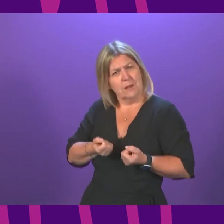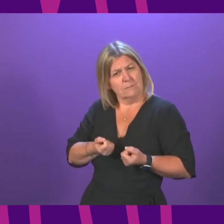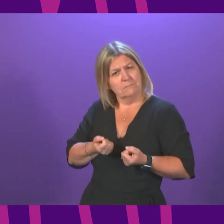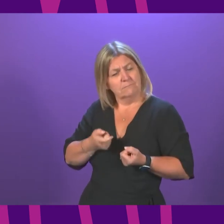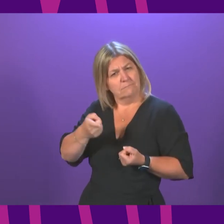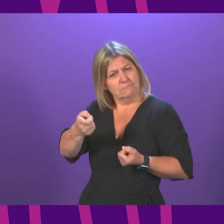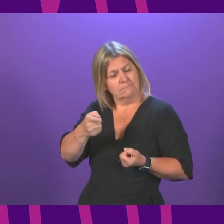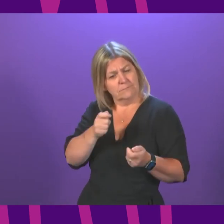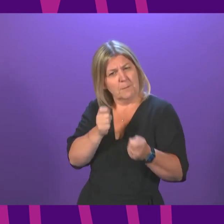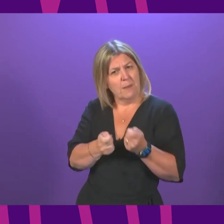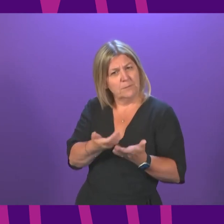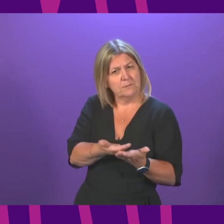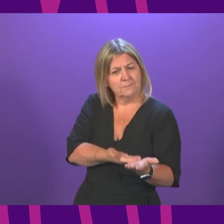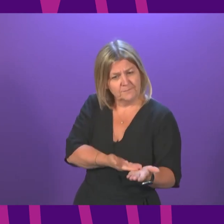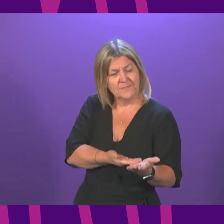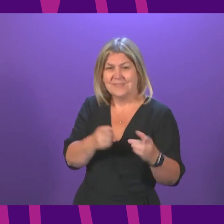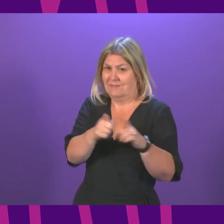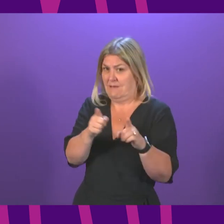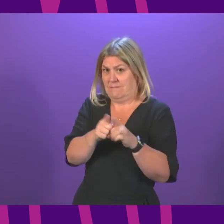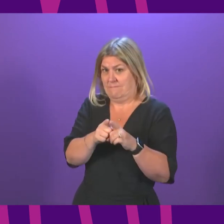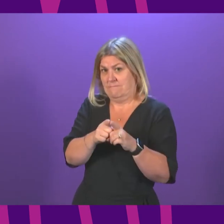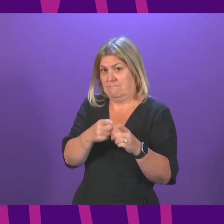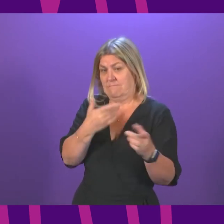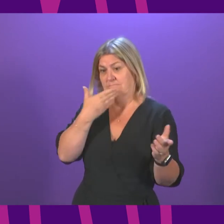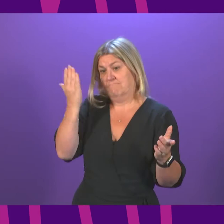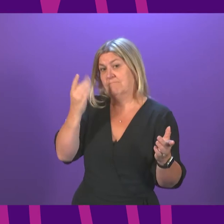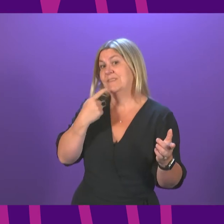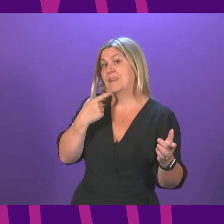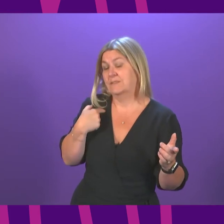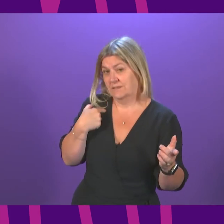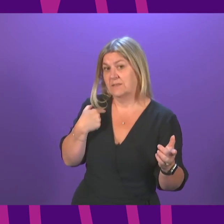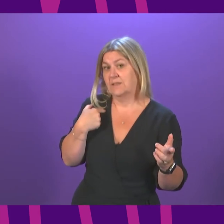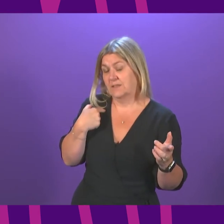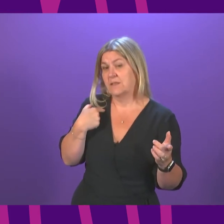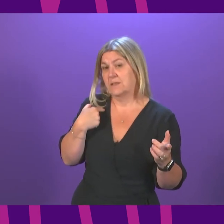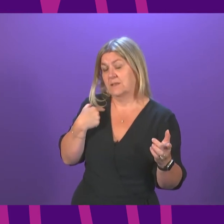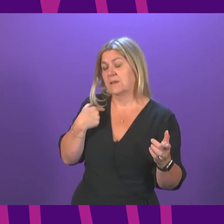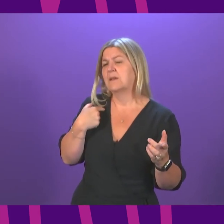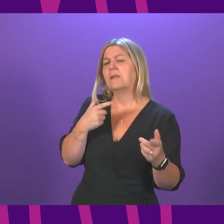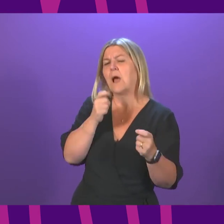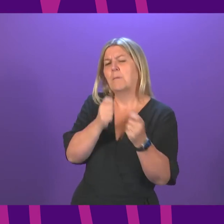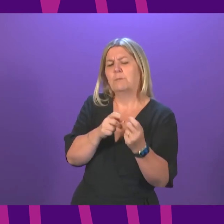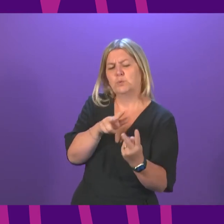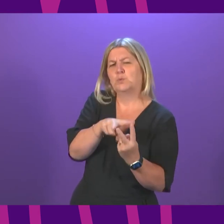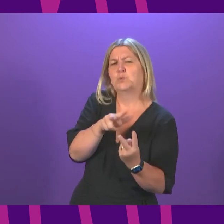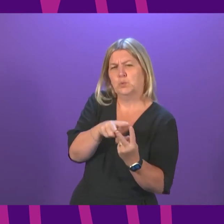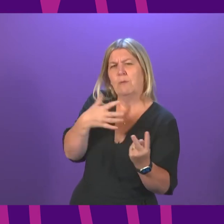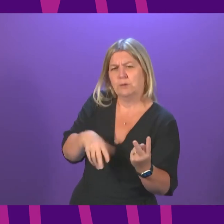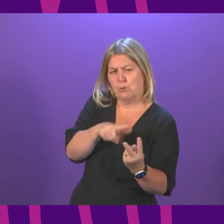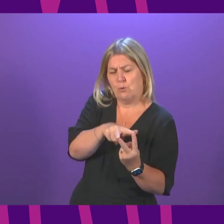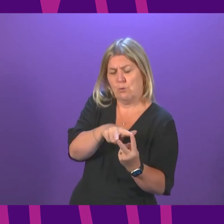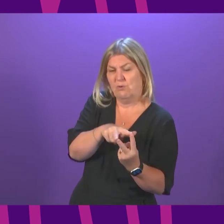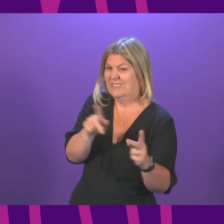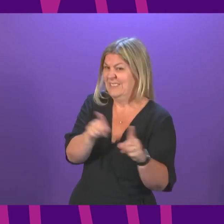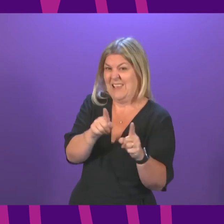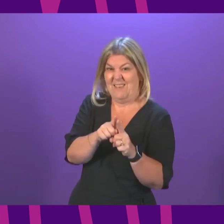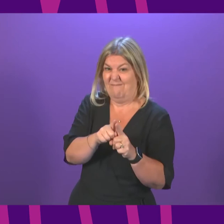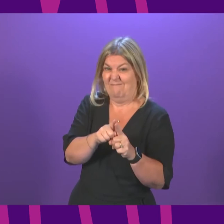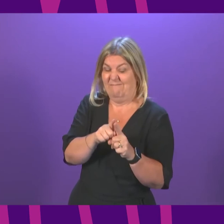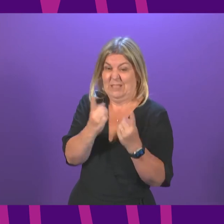that I spoke to yesterday, when it was in a group with another amendment. It is not